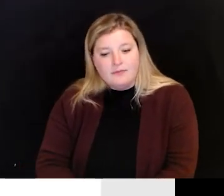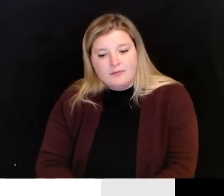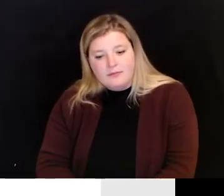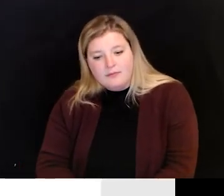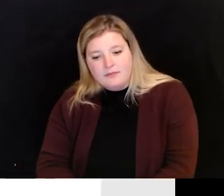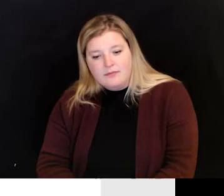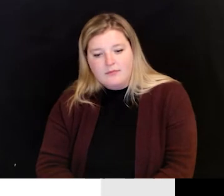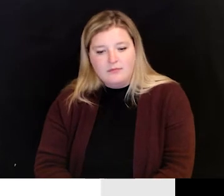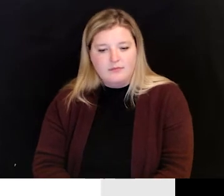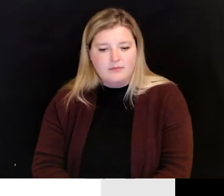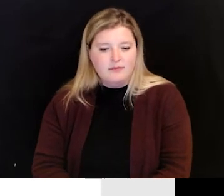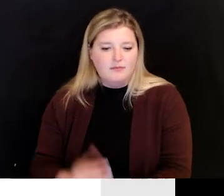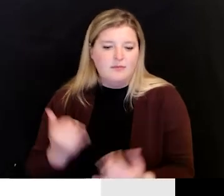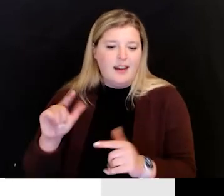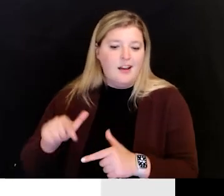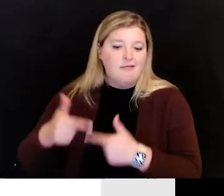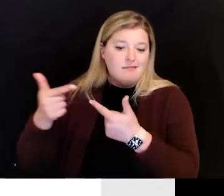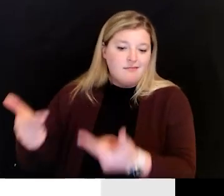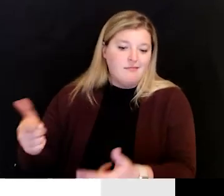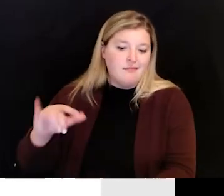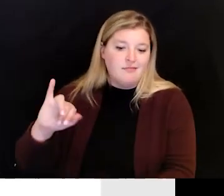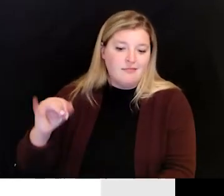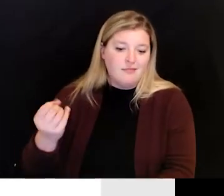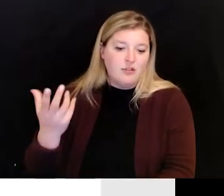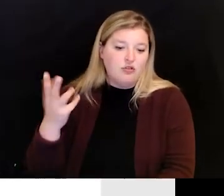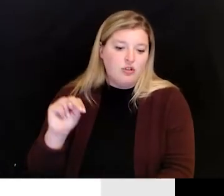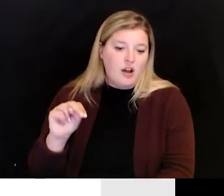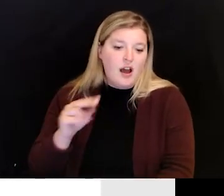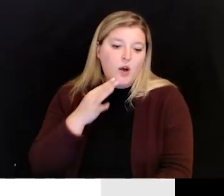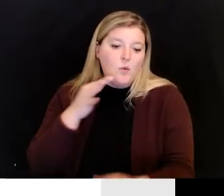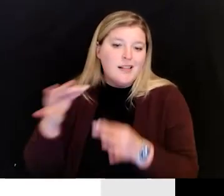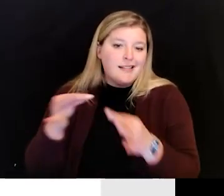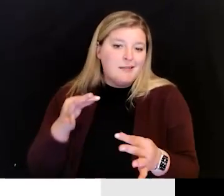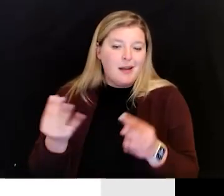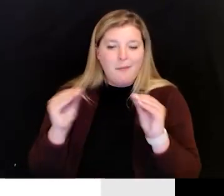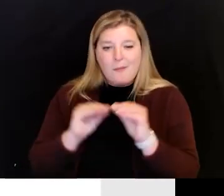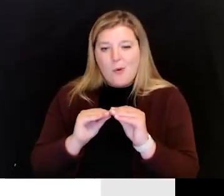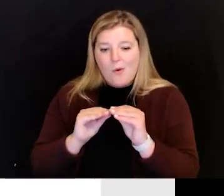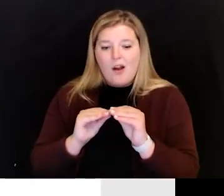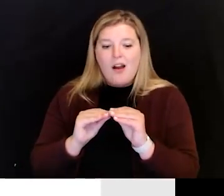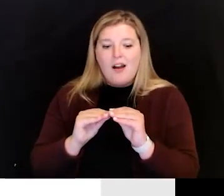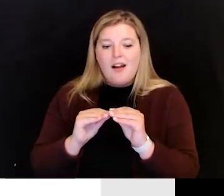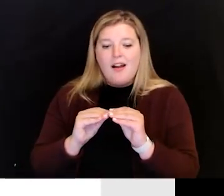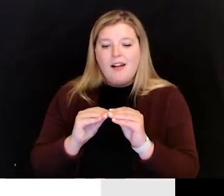All right, and I will pass it over to John. He'll tell you more of the actual details